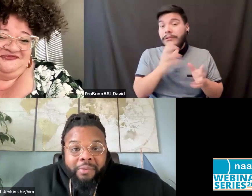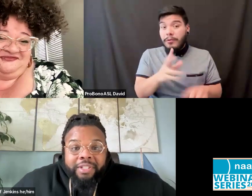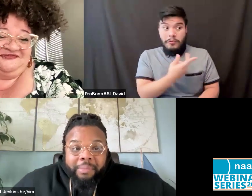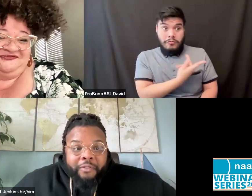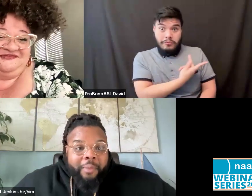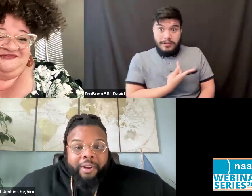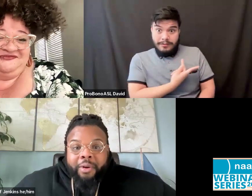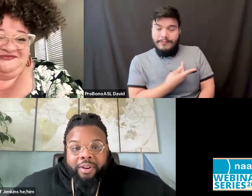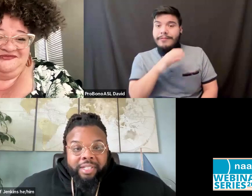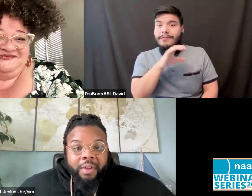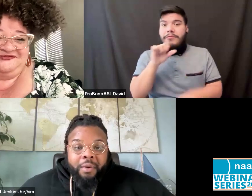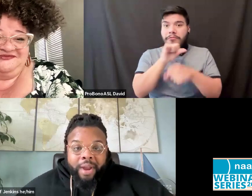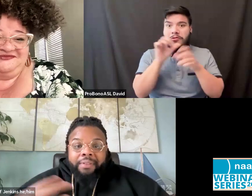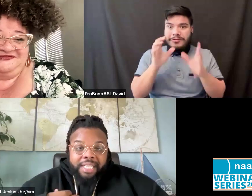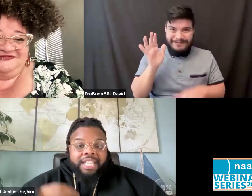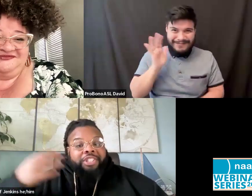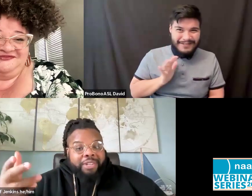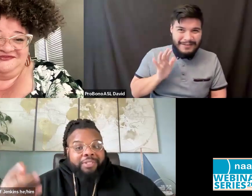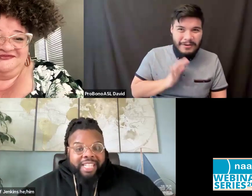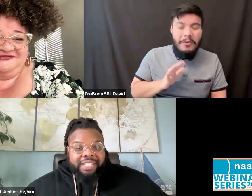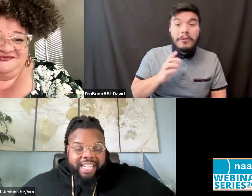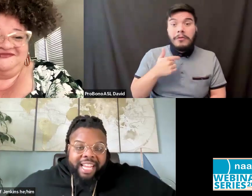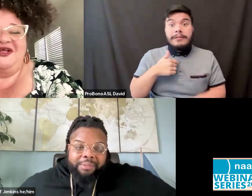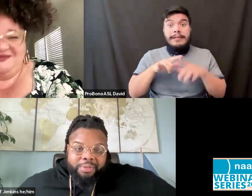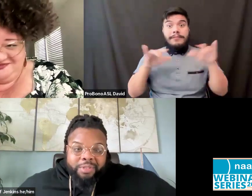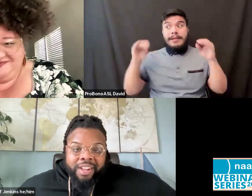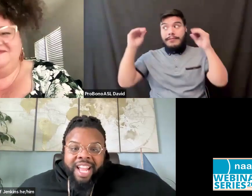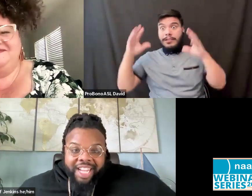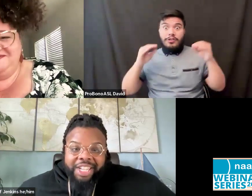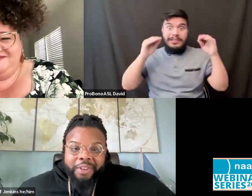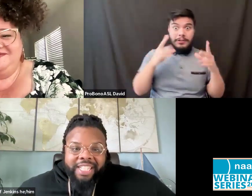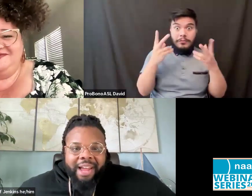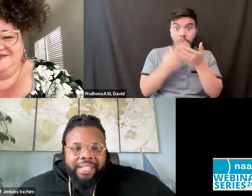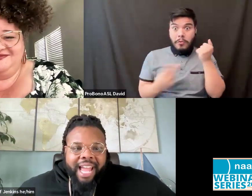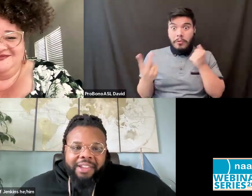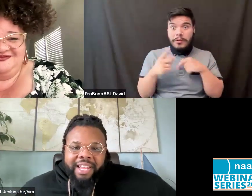We used to be former coworkers. When I was a teacher, she was a teacher at the same school as series titled